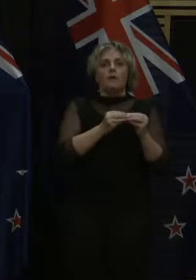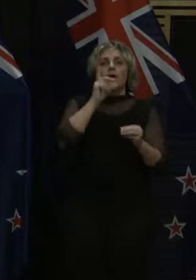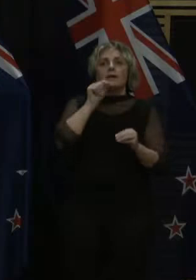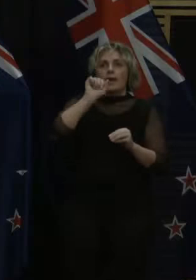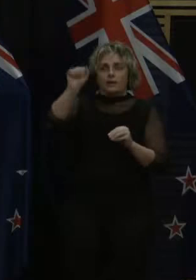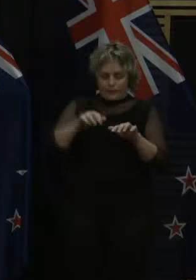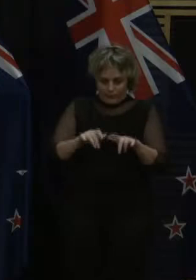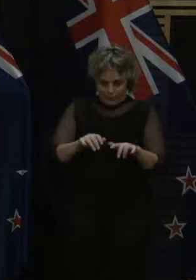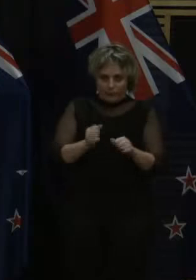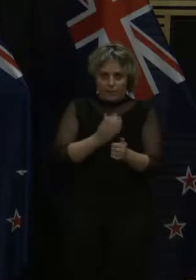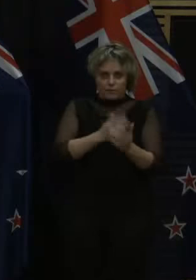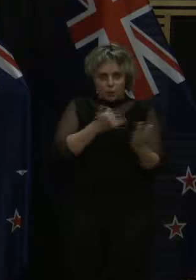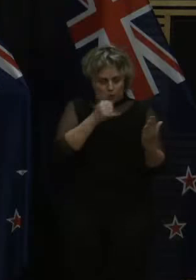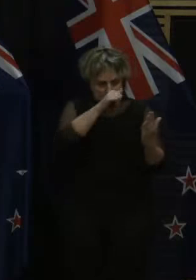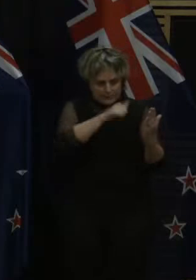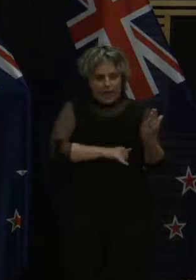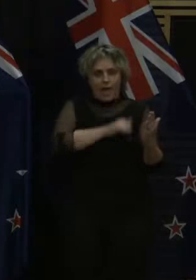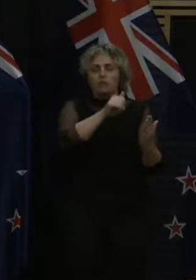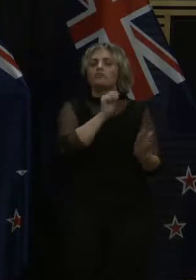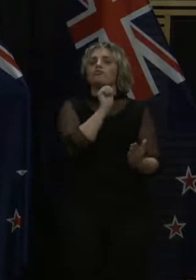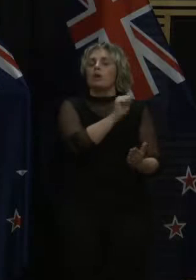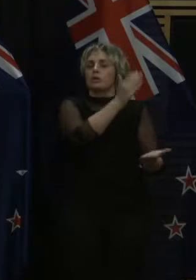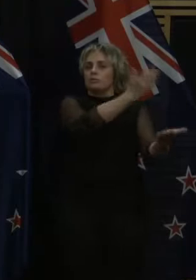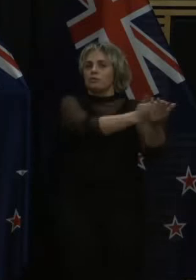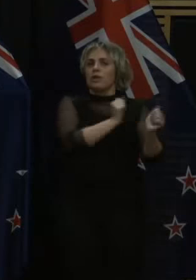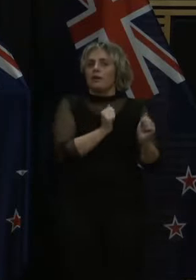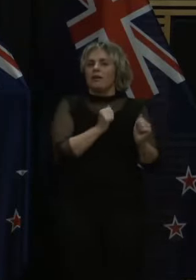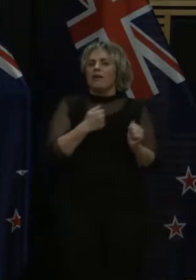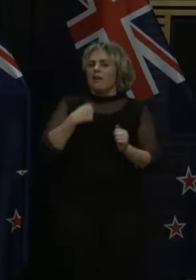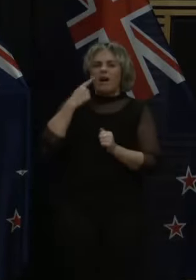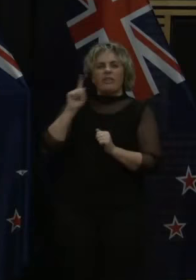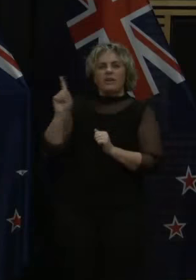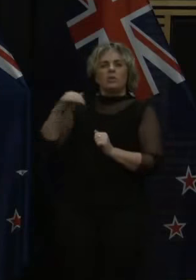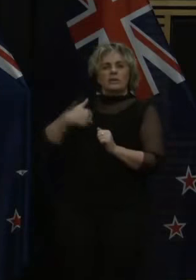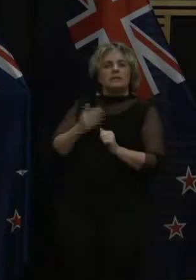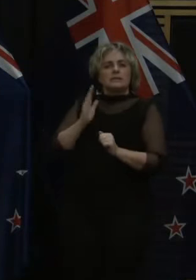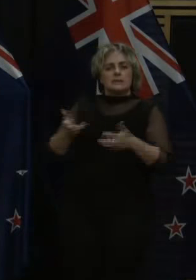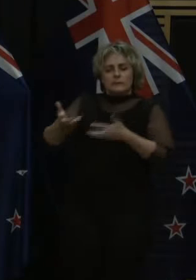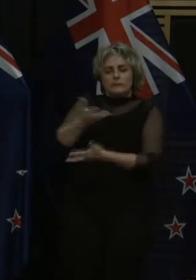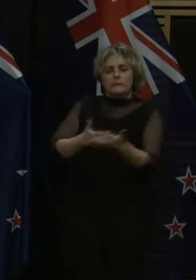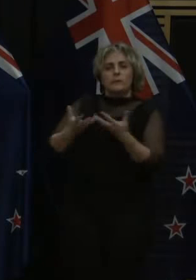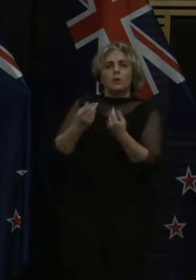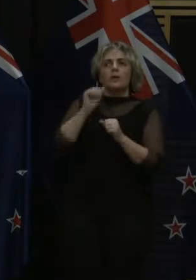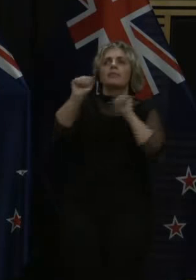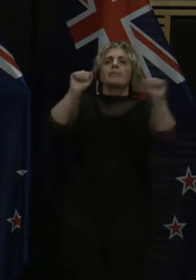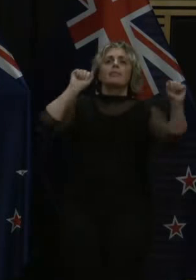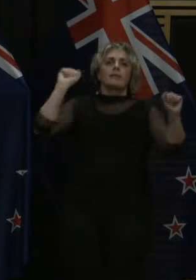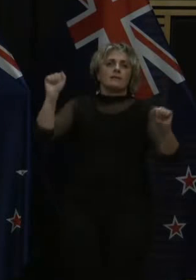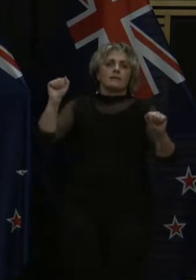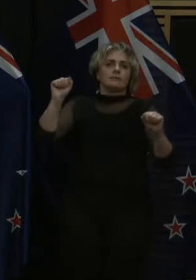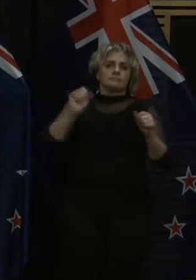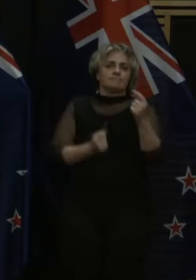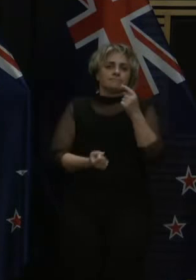scan that QR code and confirmed that it is valid, in the case that it is being fraudulently